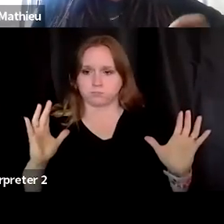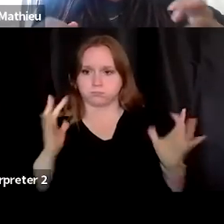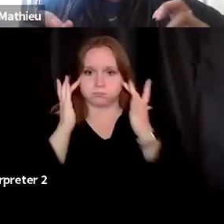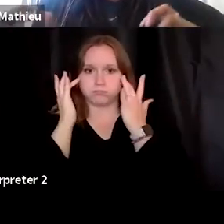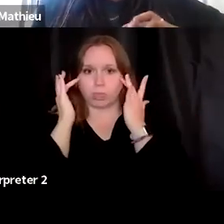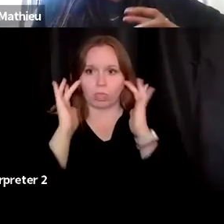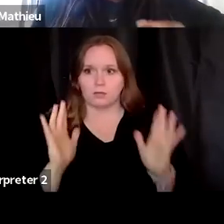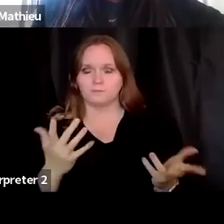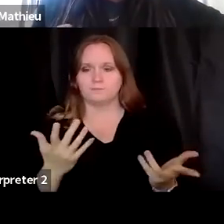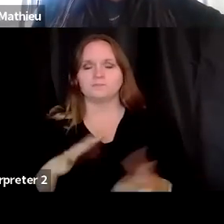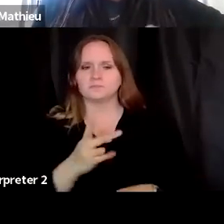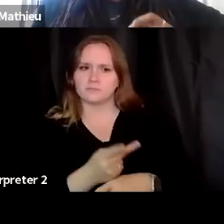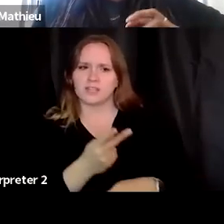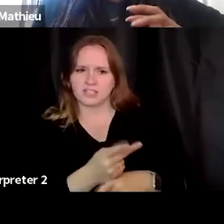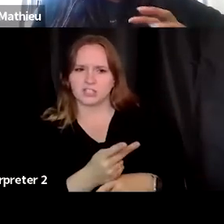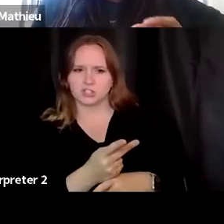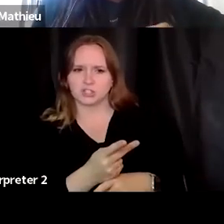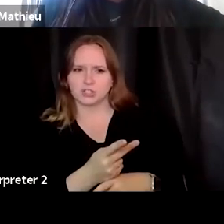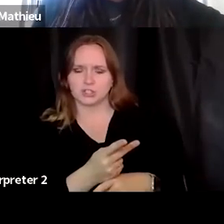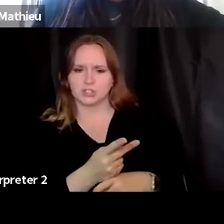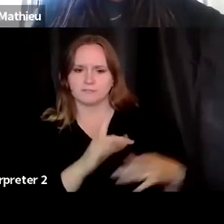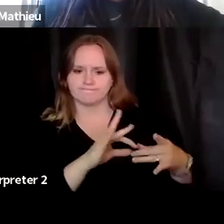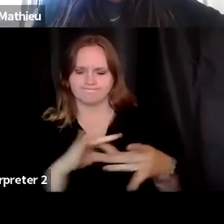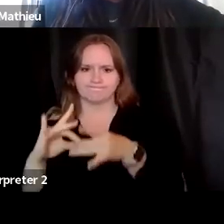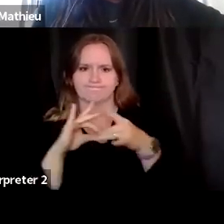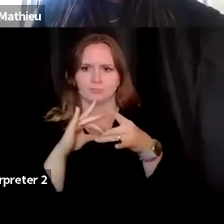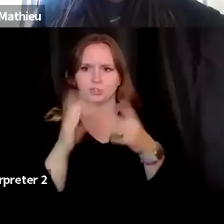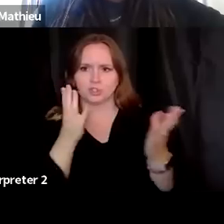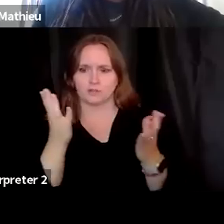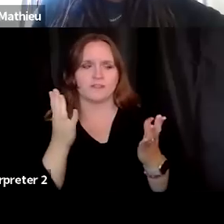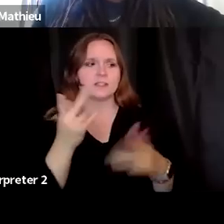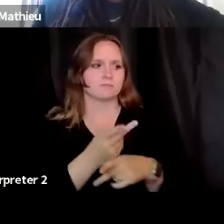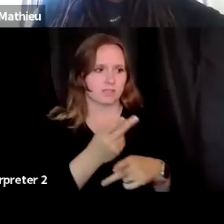just making sure it's a wraparound service, they're prepared for this, you know, there's a follow up session before or